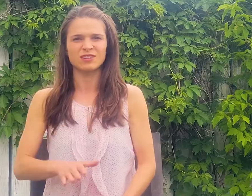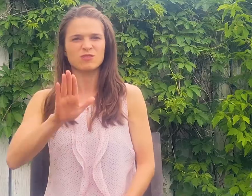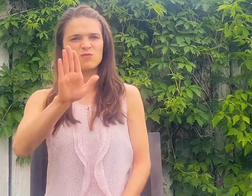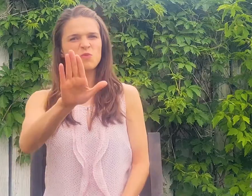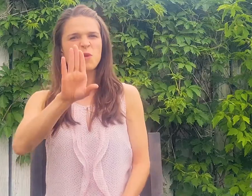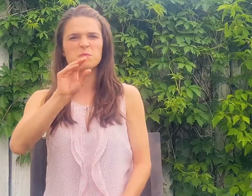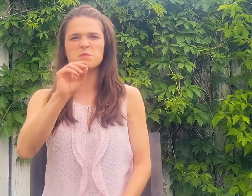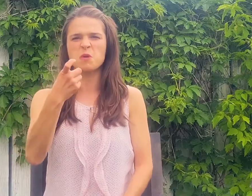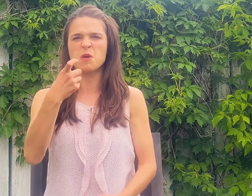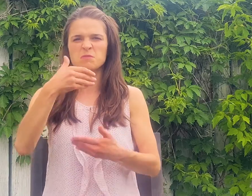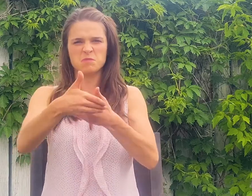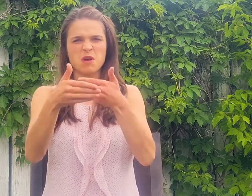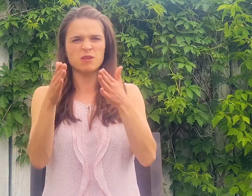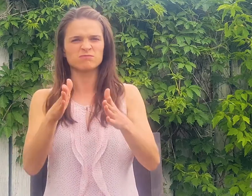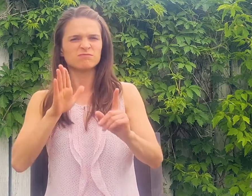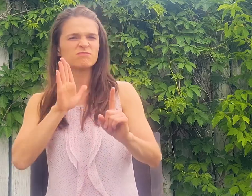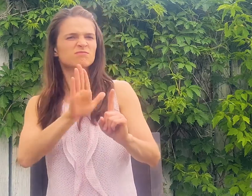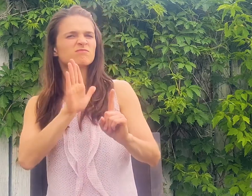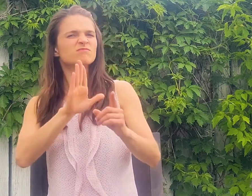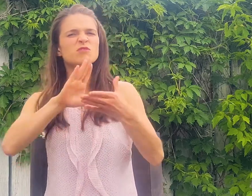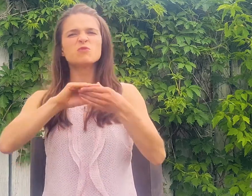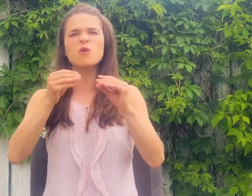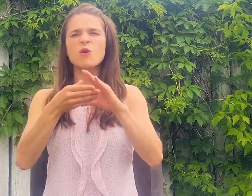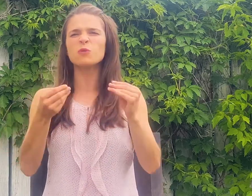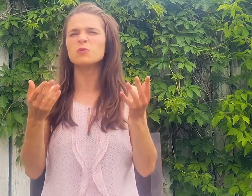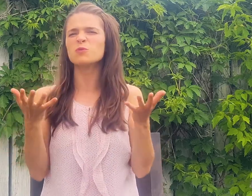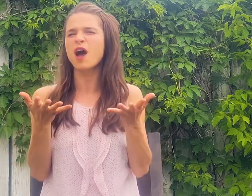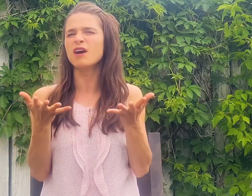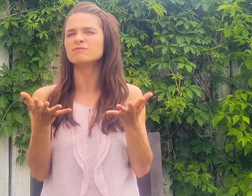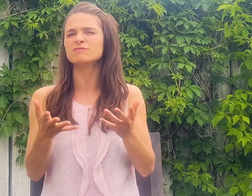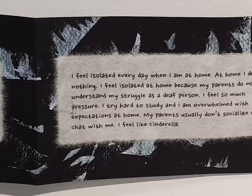[Nicole]: What is your box's story?